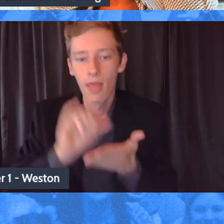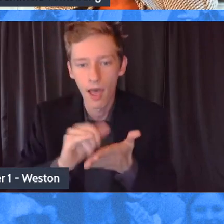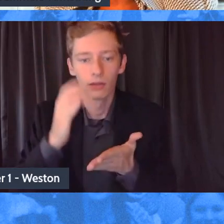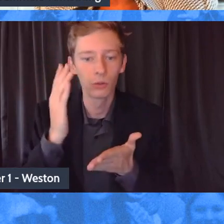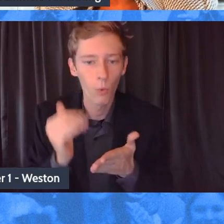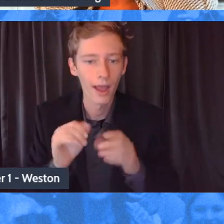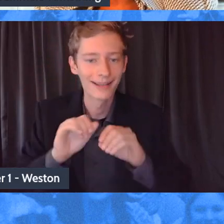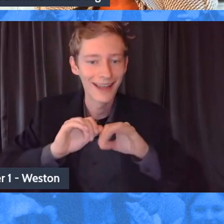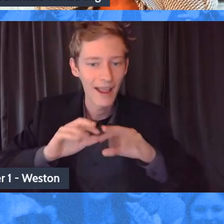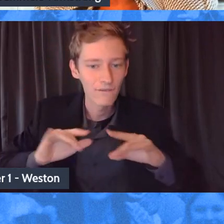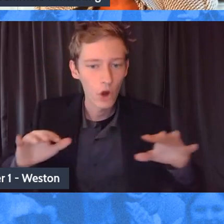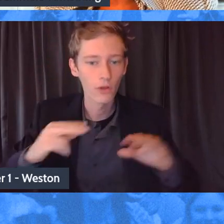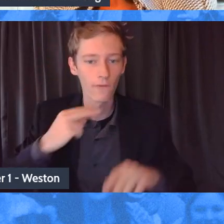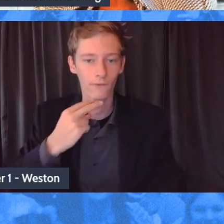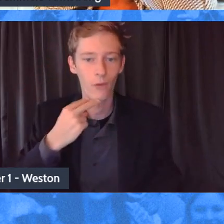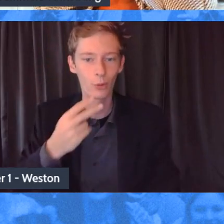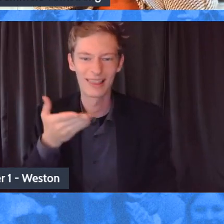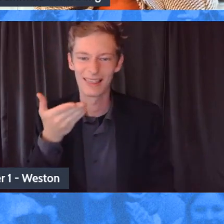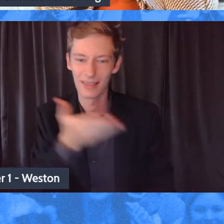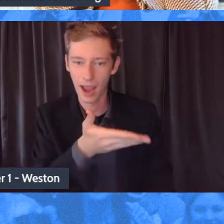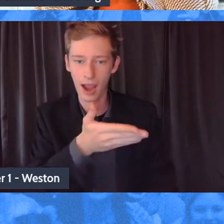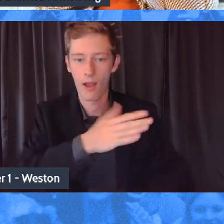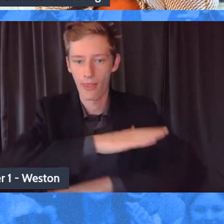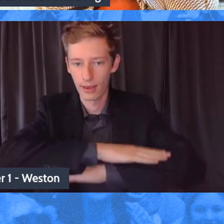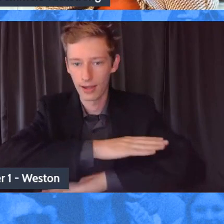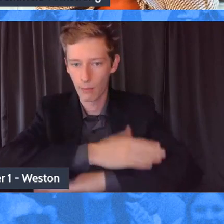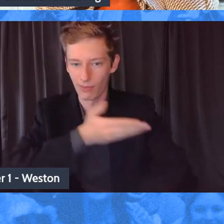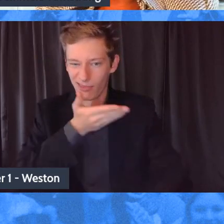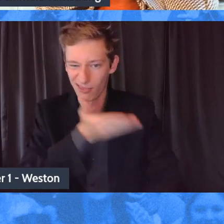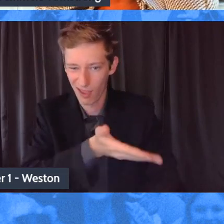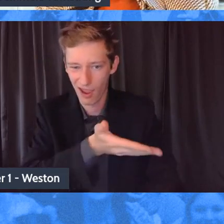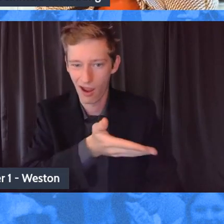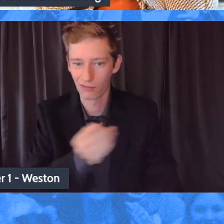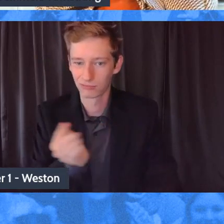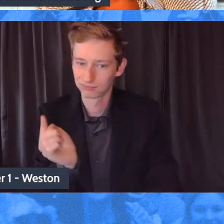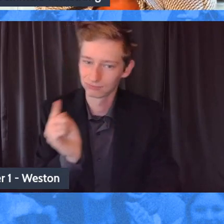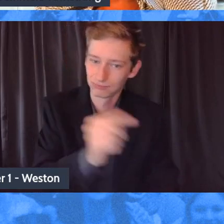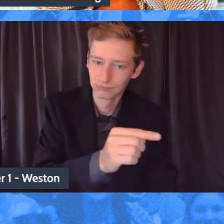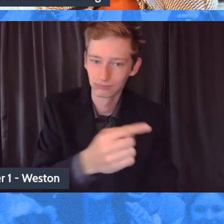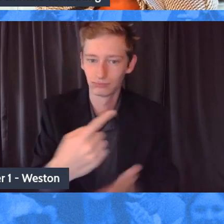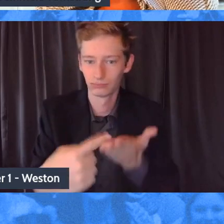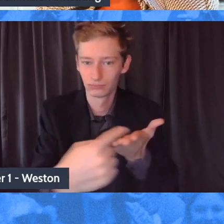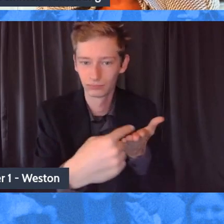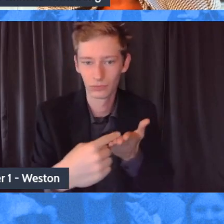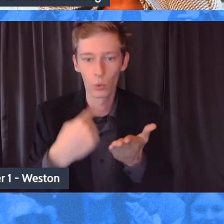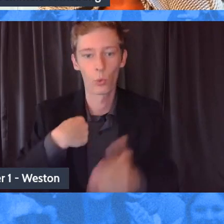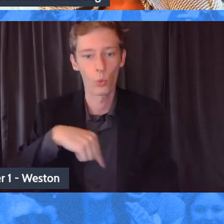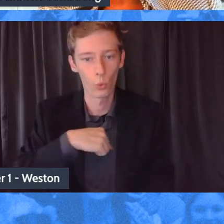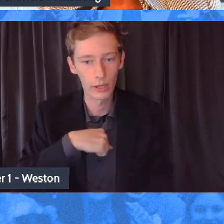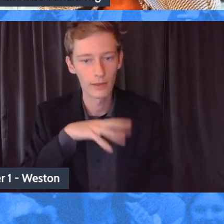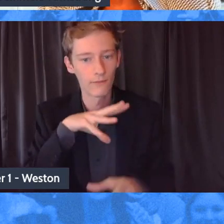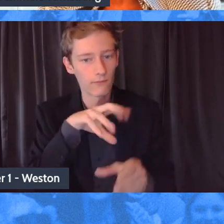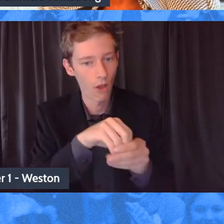because we inform policies from perspectives that those who have privilege